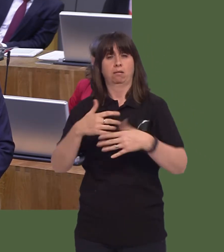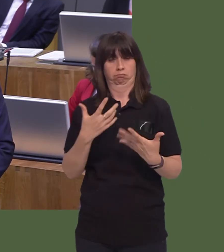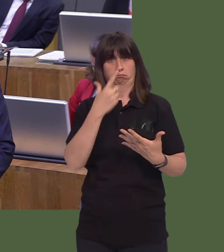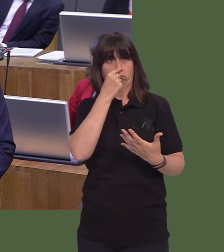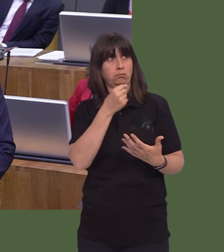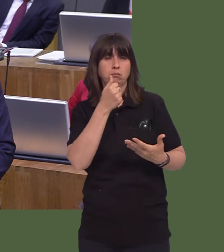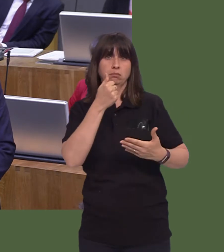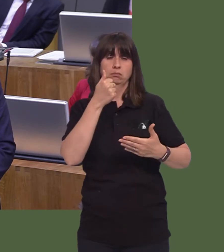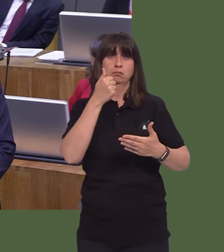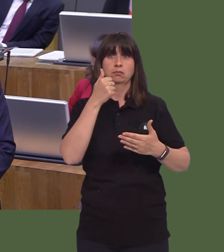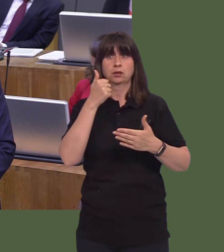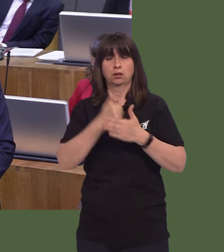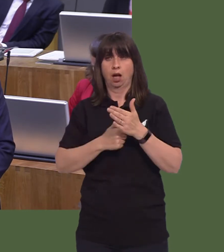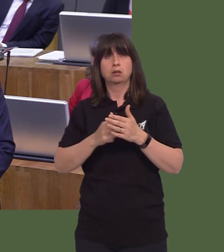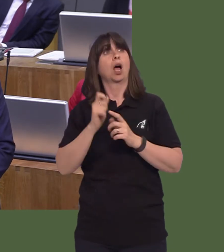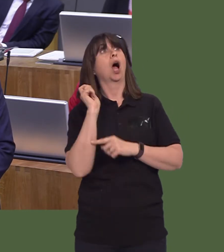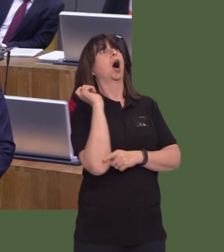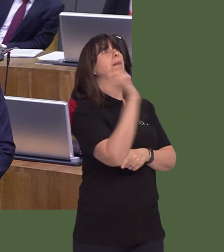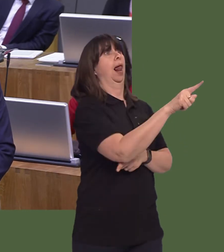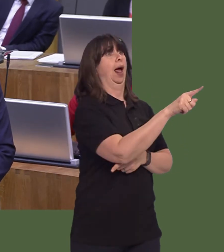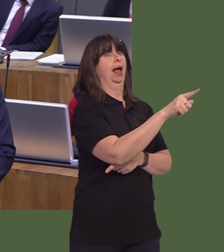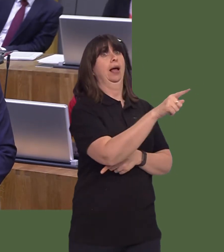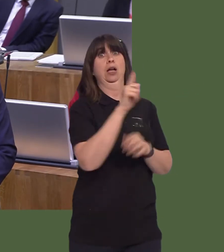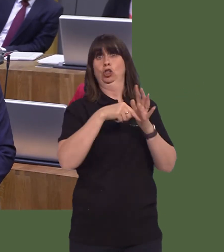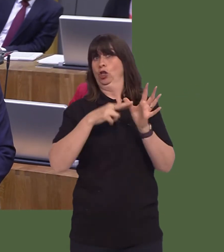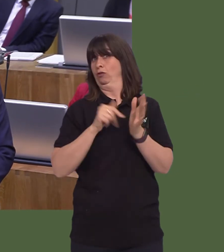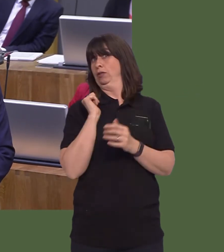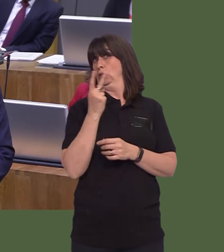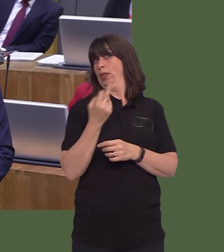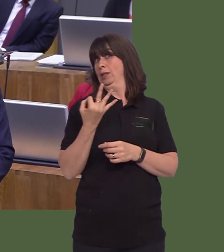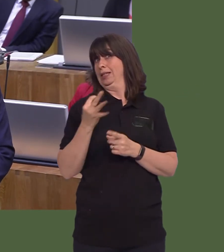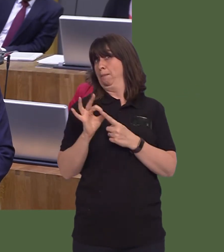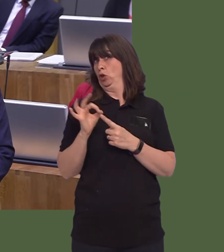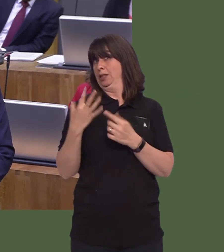from the point the application is submitted, and that was in January 2018, in order for that work to begin.